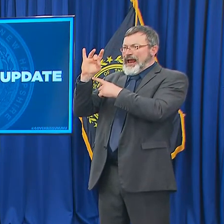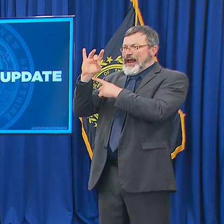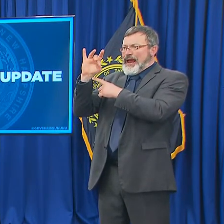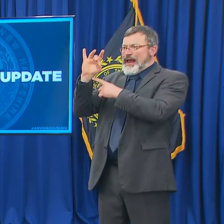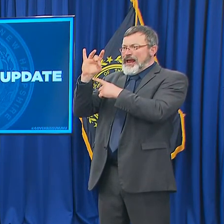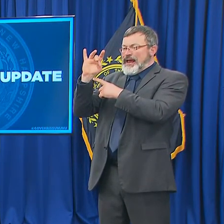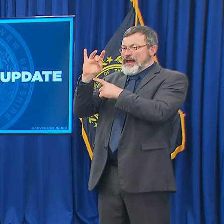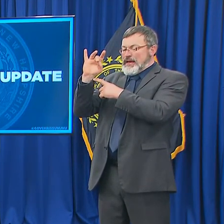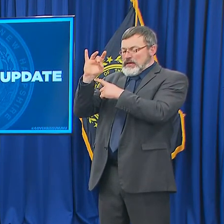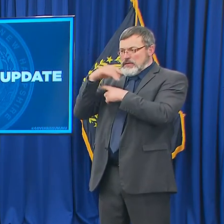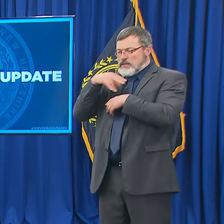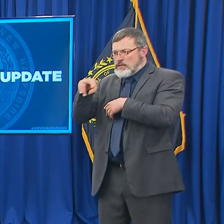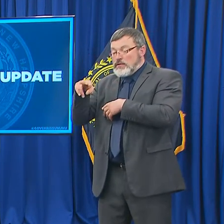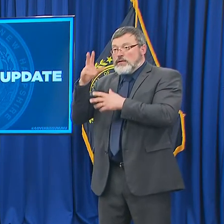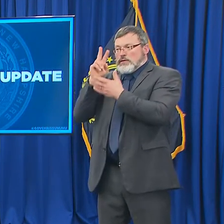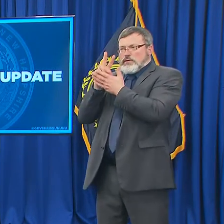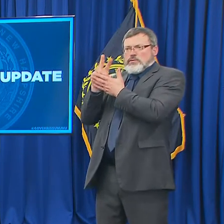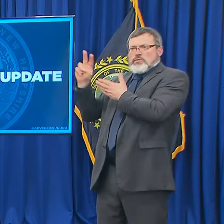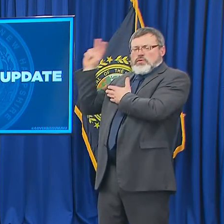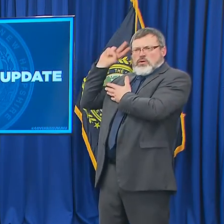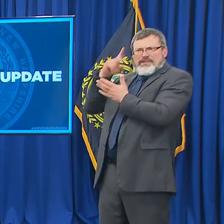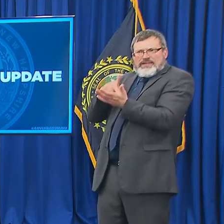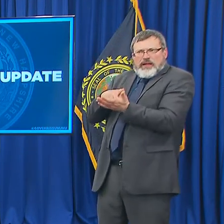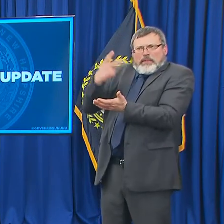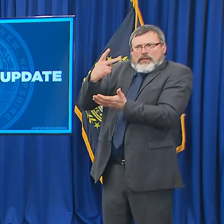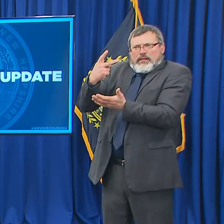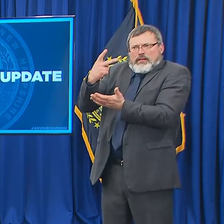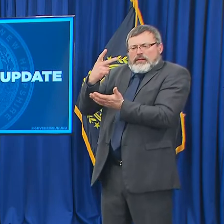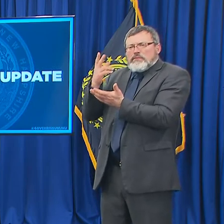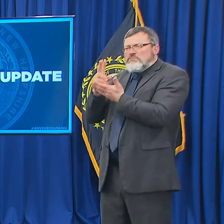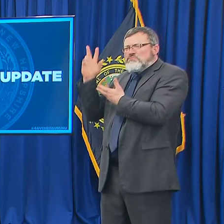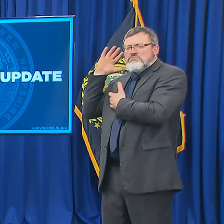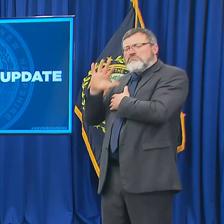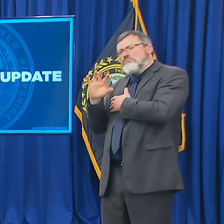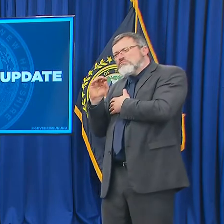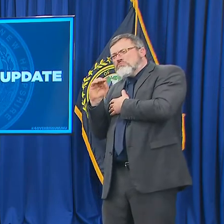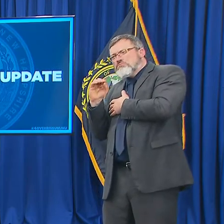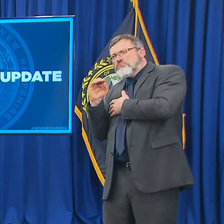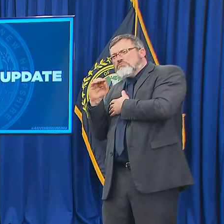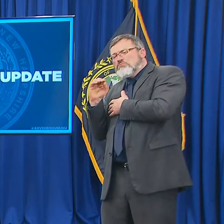from COVID 19 are increasing that PCR test positivity rate is increasing.